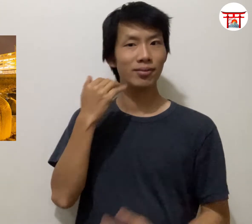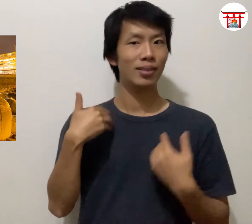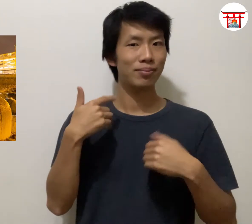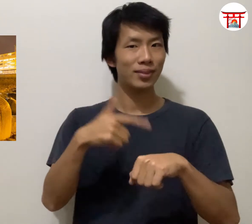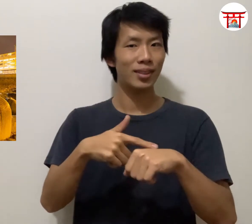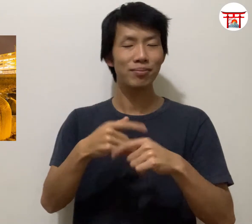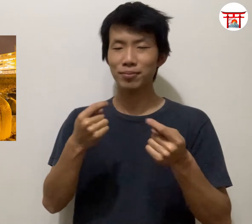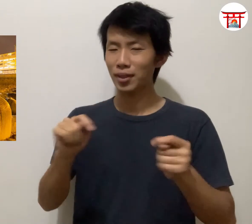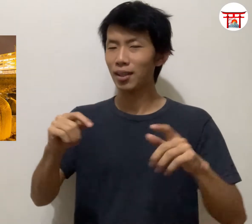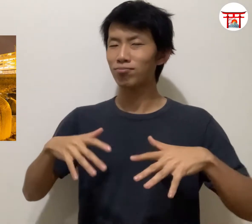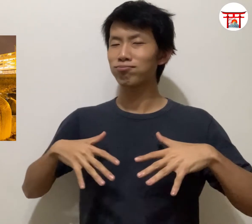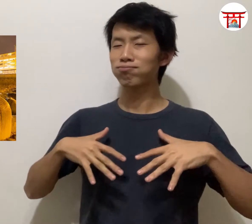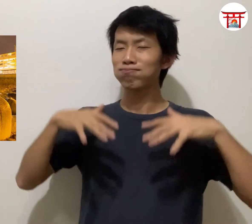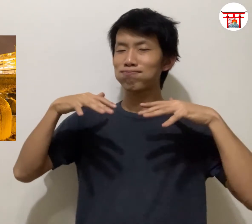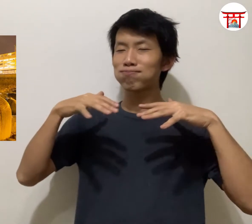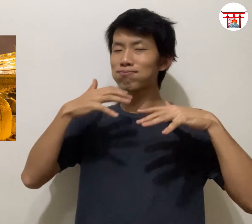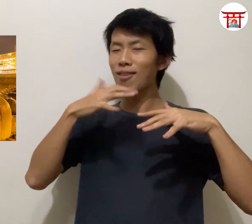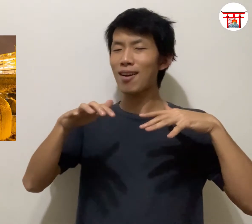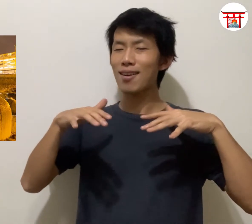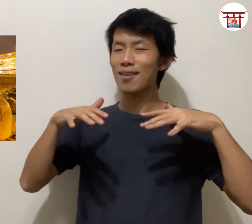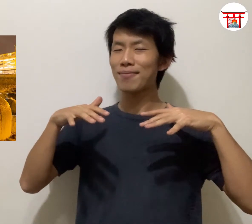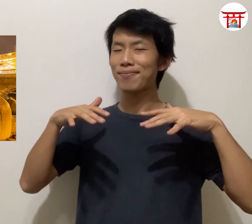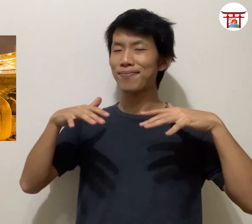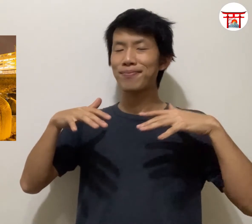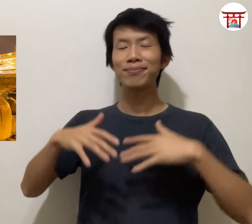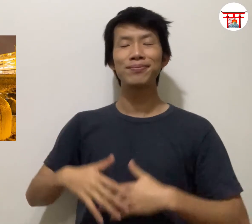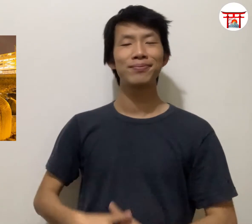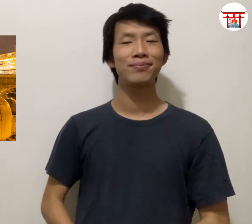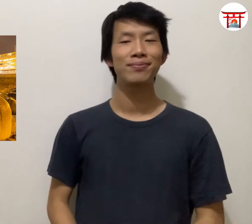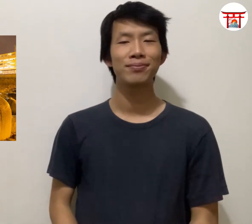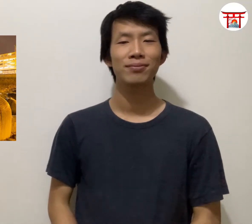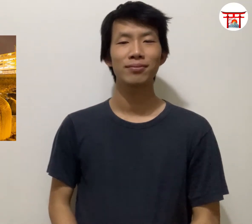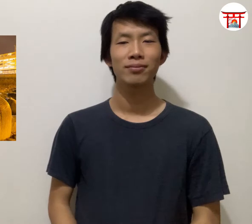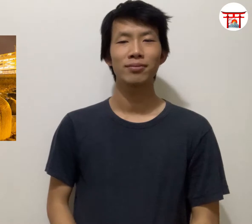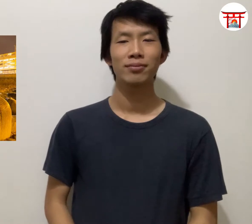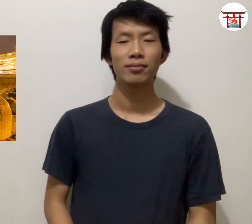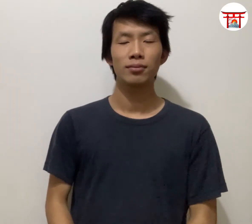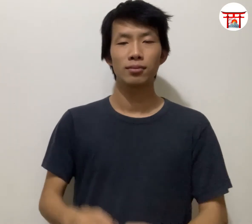If you have time, try to experience an onsen there!